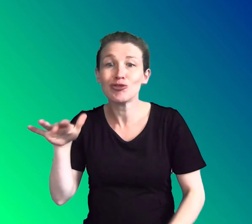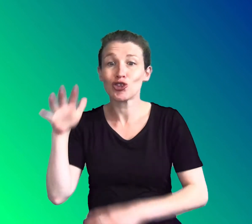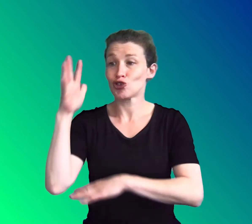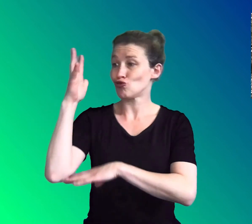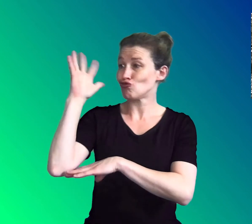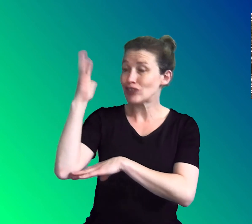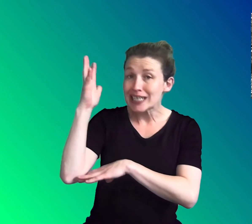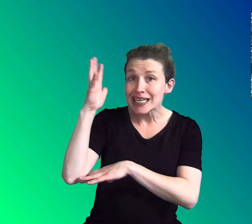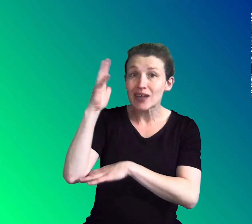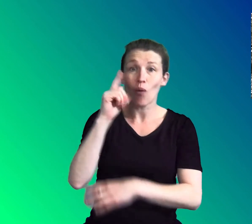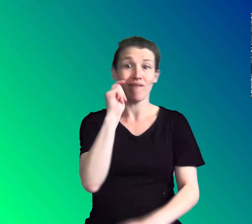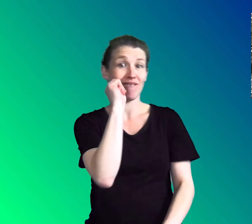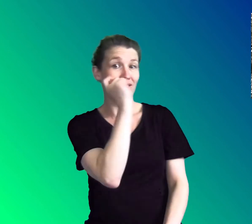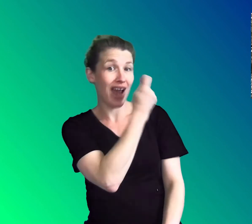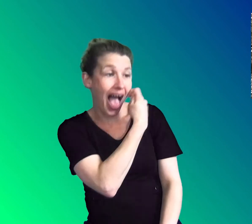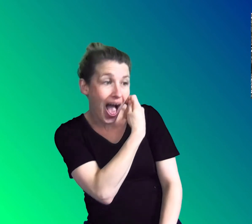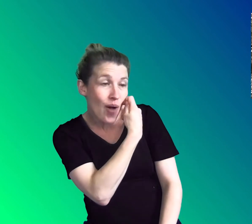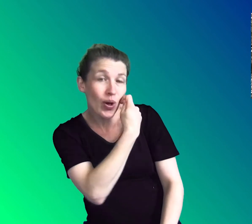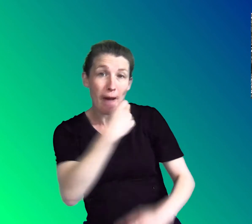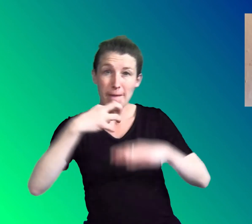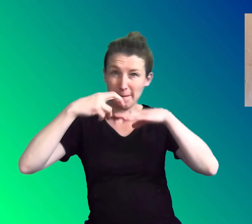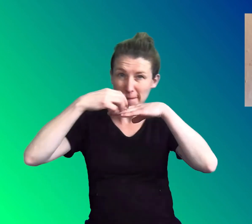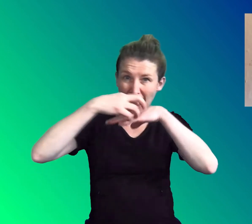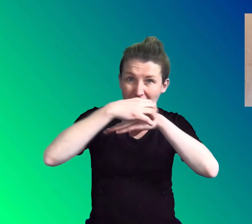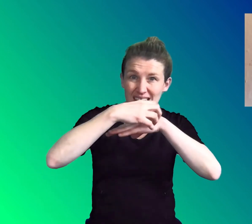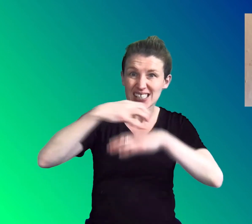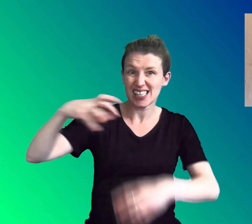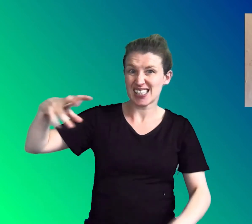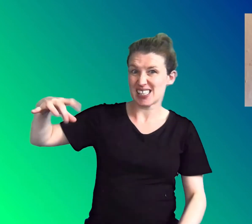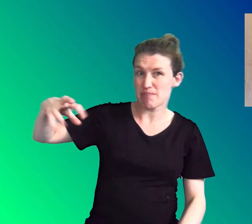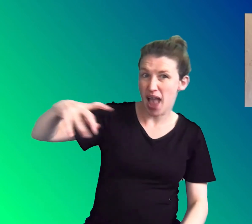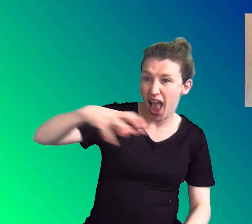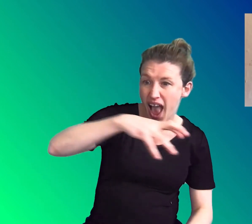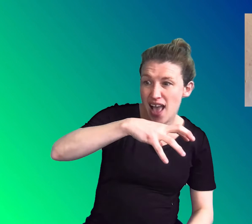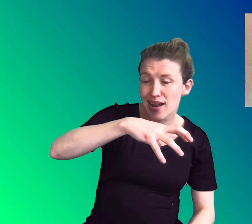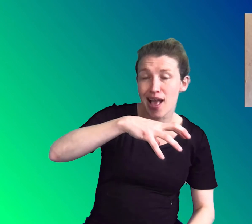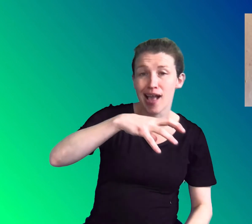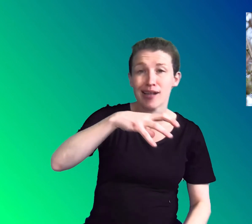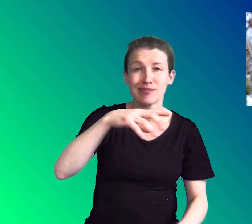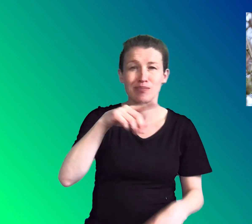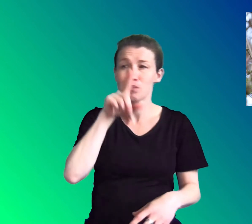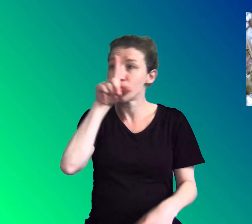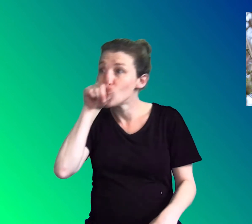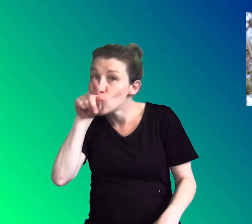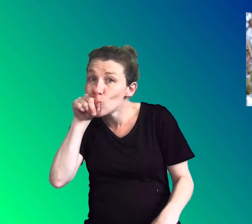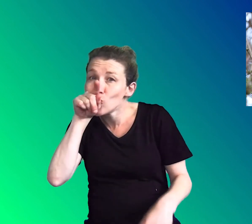Trees, flowers, bugs and spiders, birds perhaps...